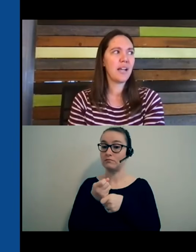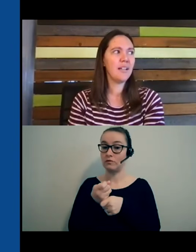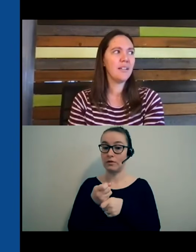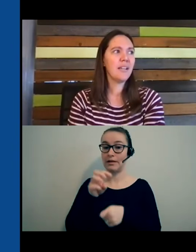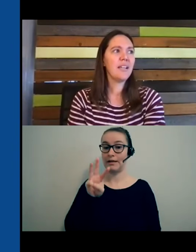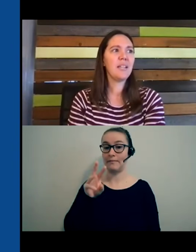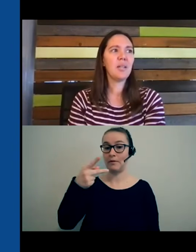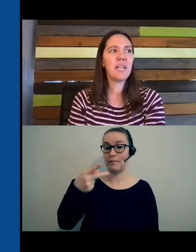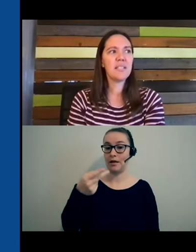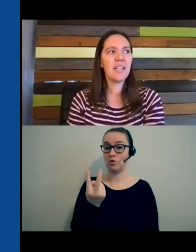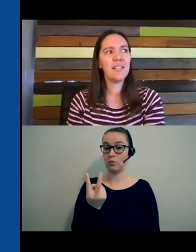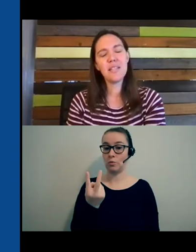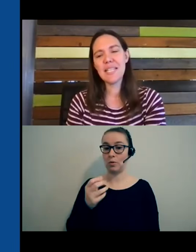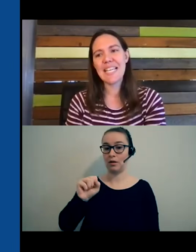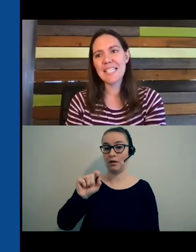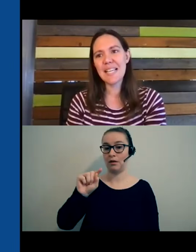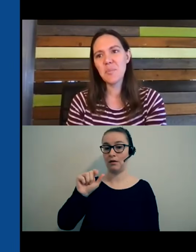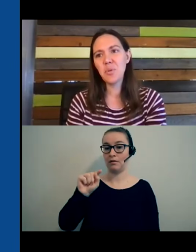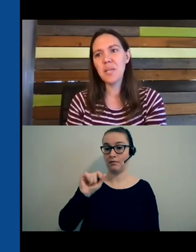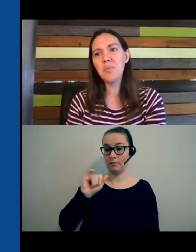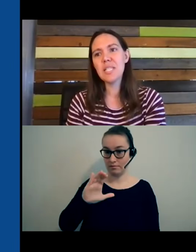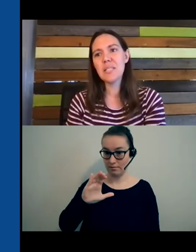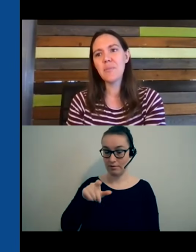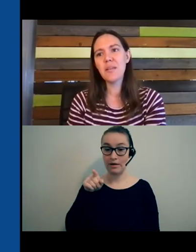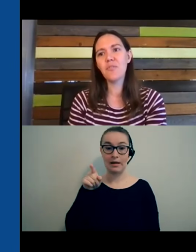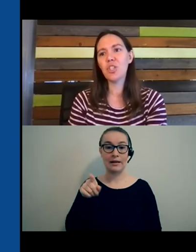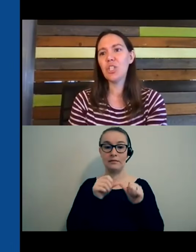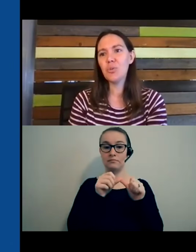He maintains the Accessible Minimalism theme for Hugo,